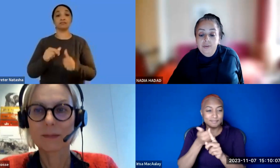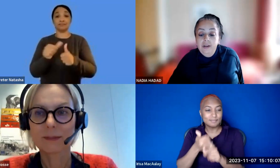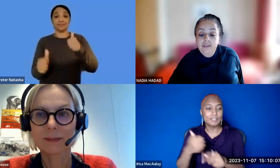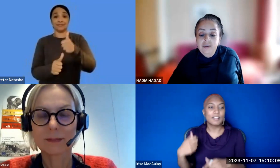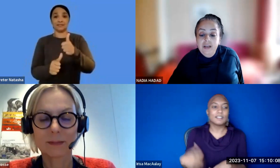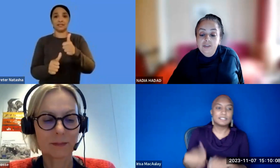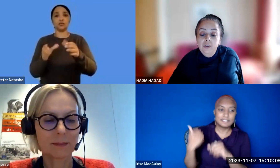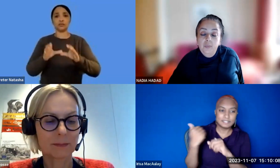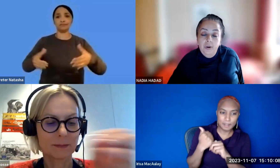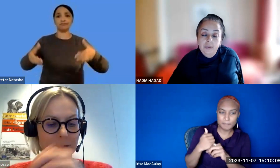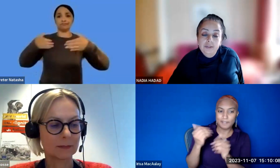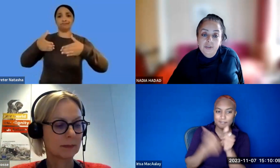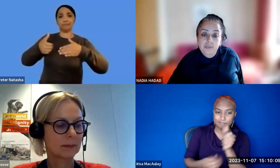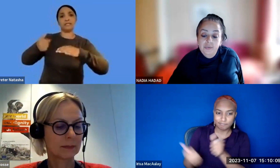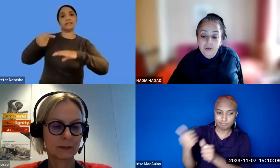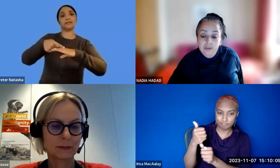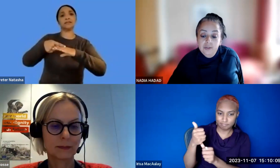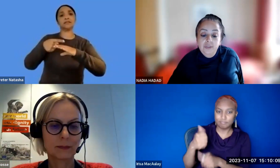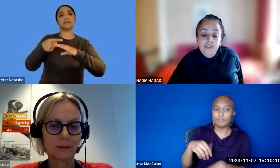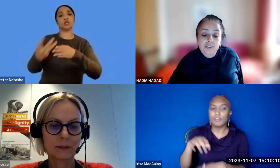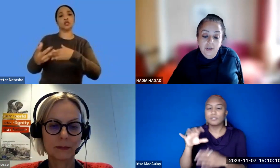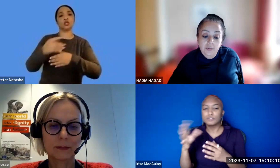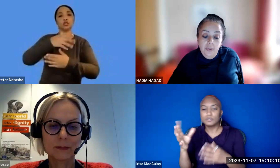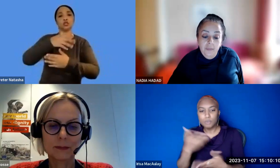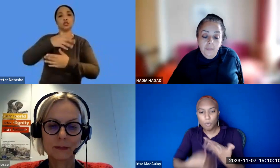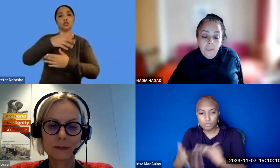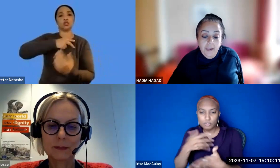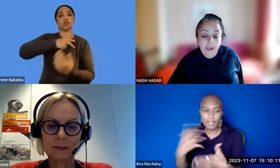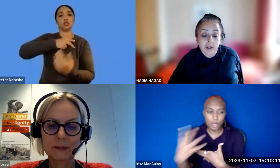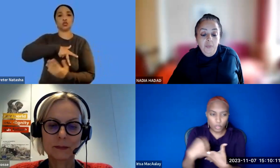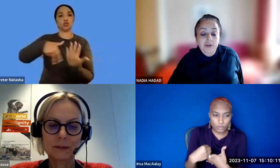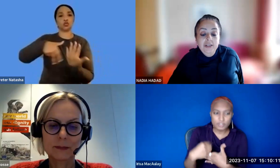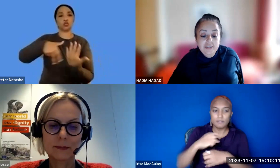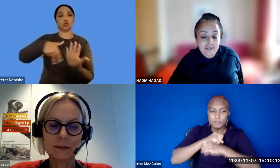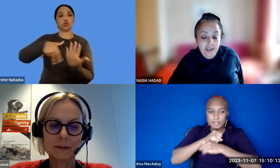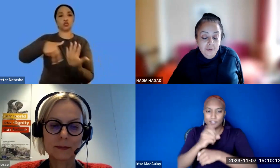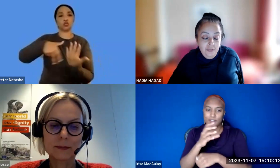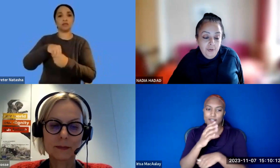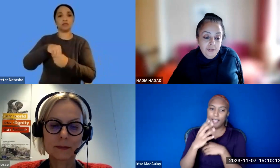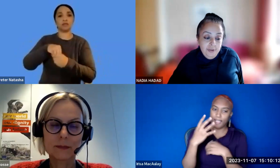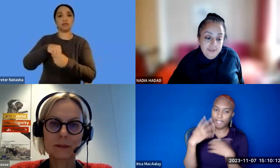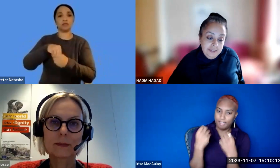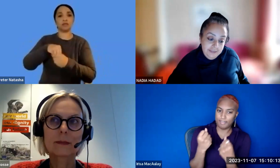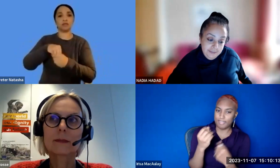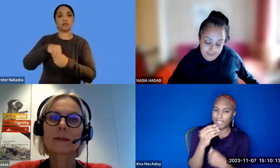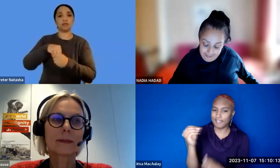for International Partnerships (DG INTPA). Please, take the floor, Doerte.